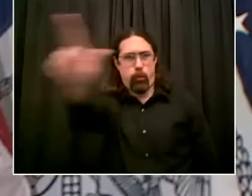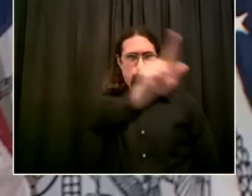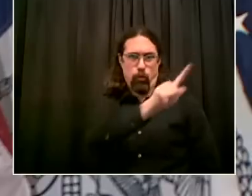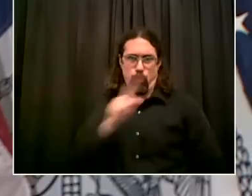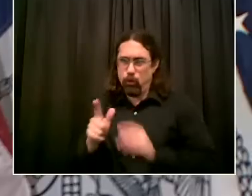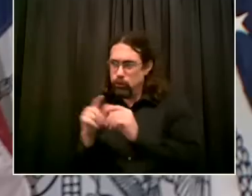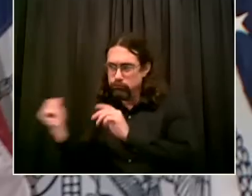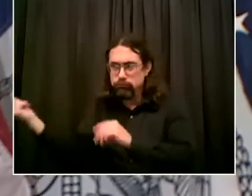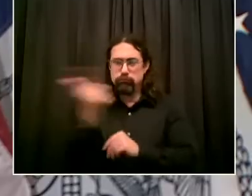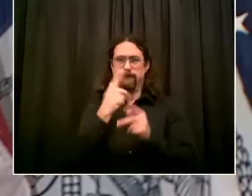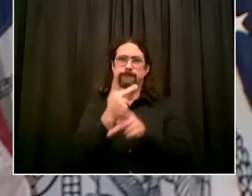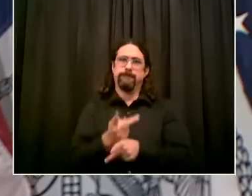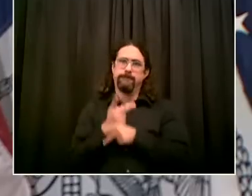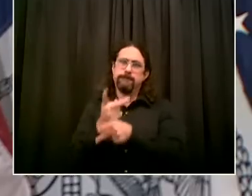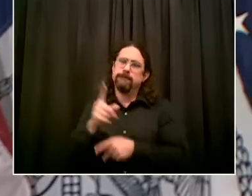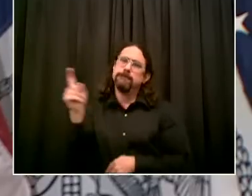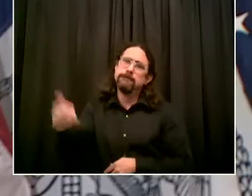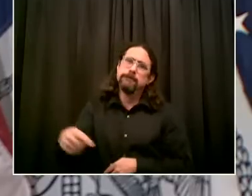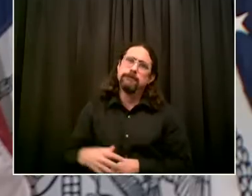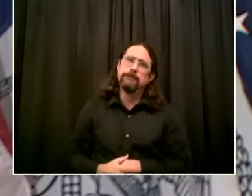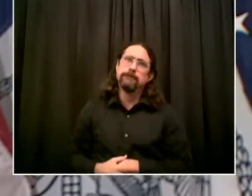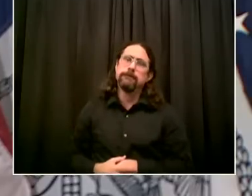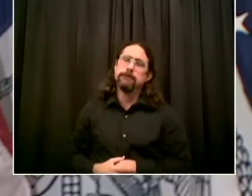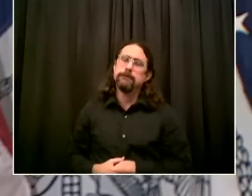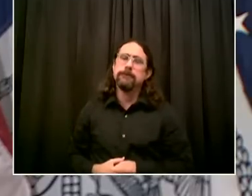BORE THIS WEEK AND WE WILL WORK WITH COMMUNITY